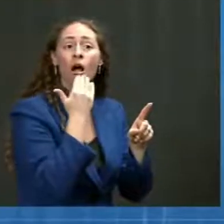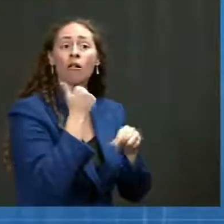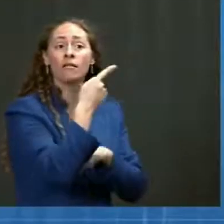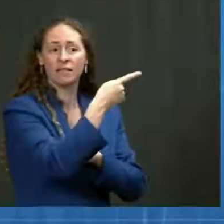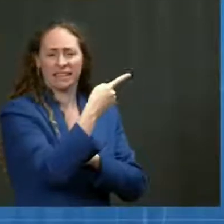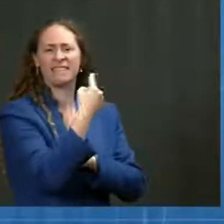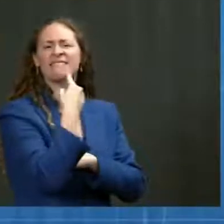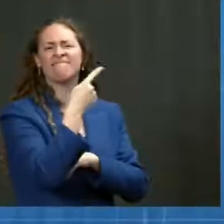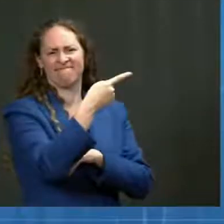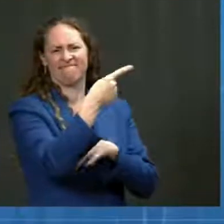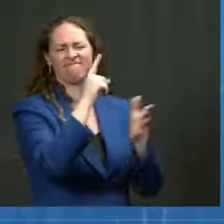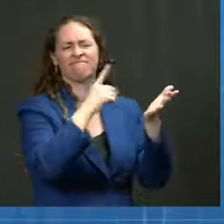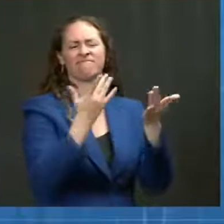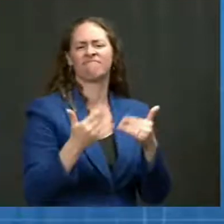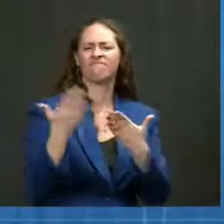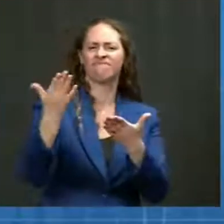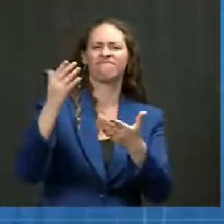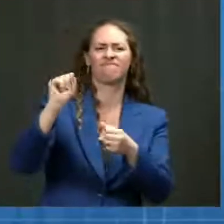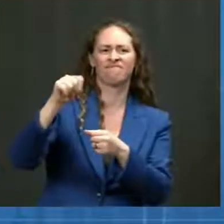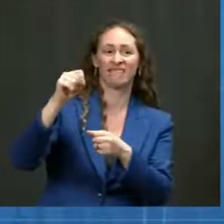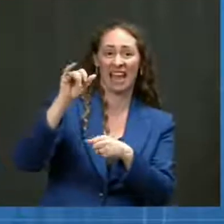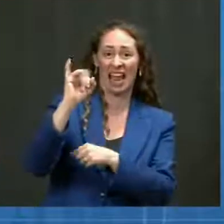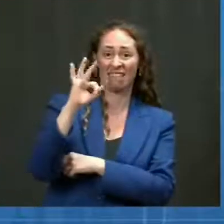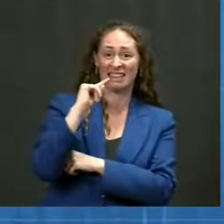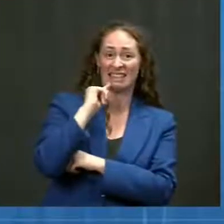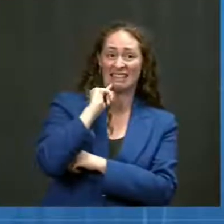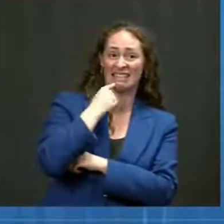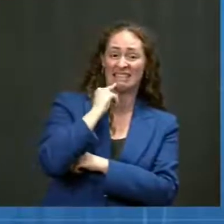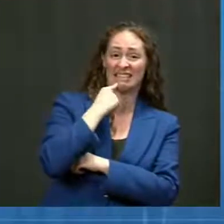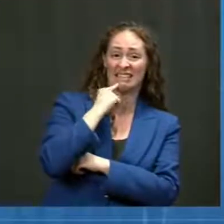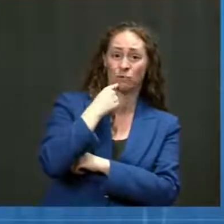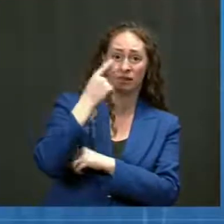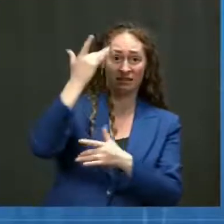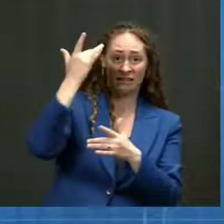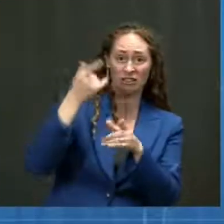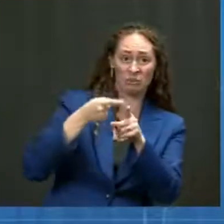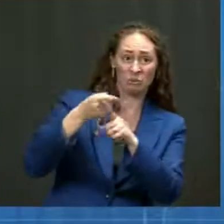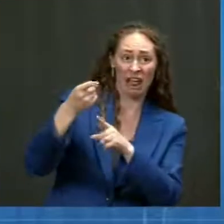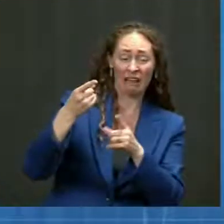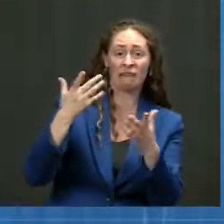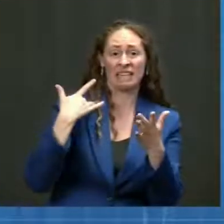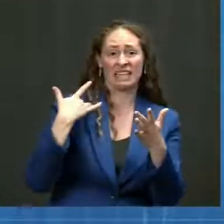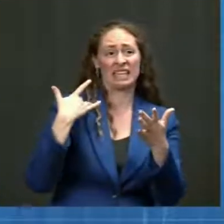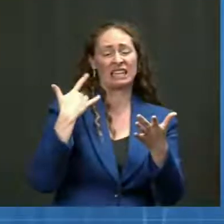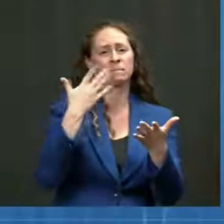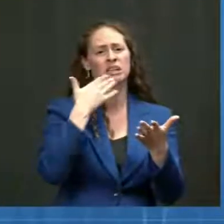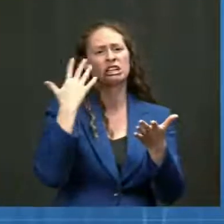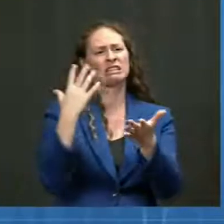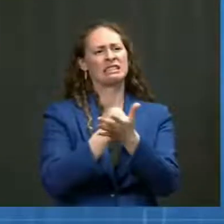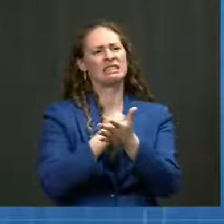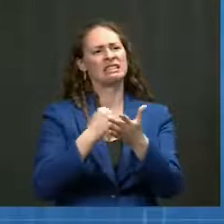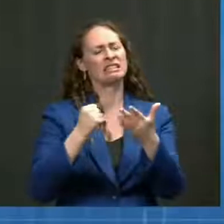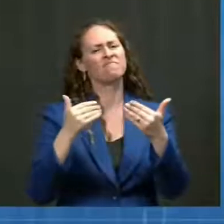INTERNATIONAL COLLEAGUES INCLUDING ISRAEL, SUGGEST INCREASED RISK OF SEVERE DISEASE AMONGST THOSE